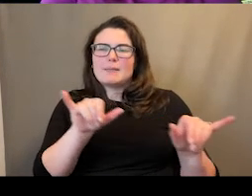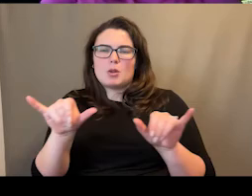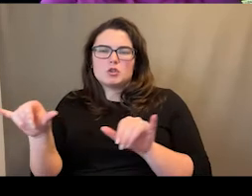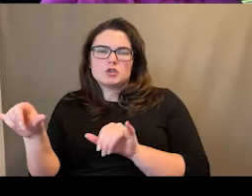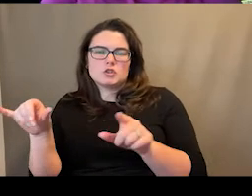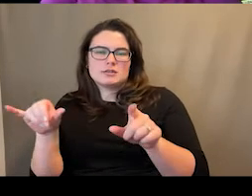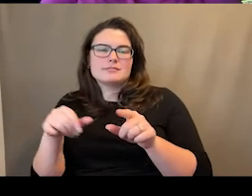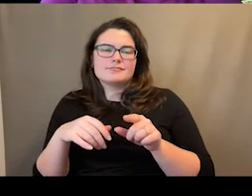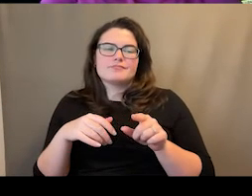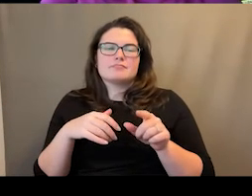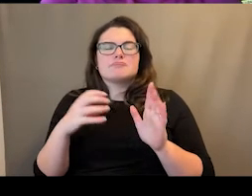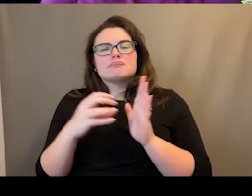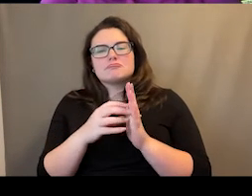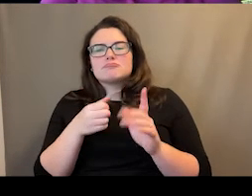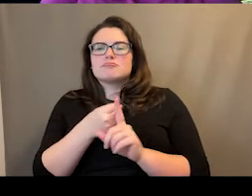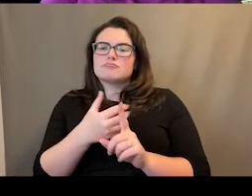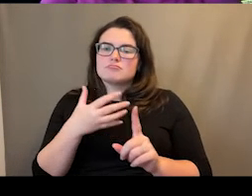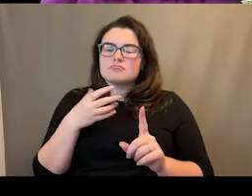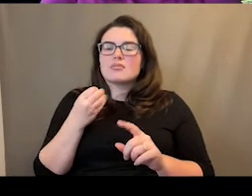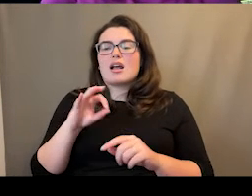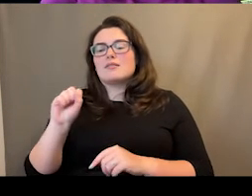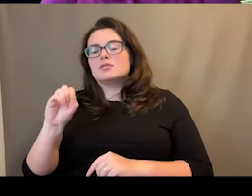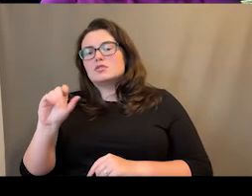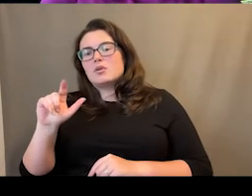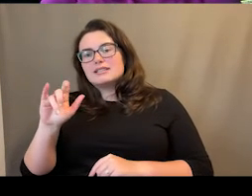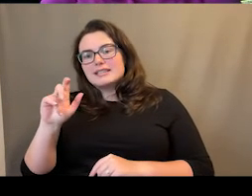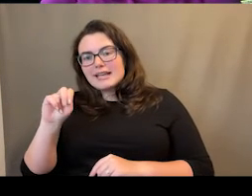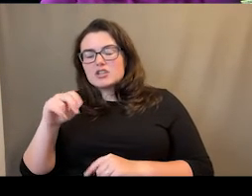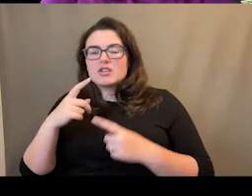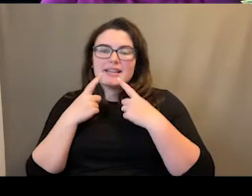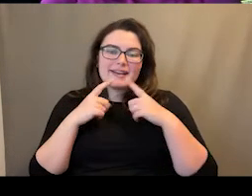Gives a description of the solicitation of the announcement or the program.